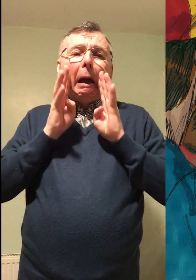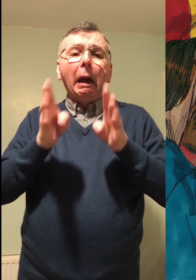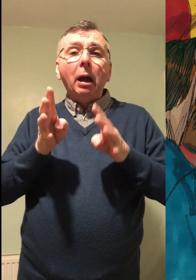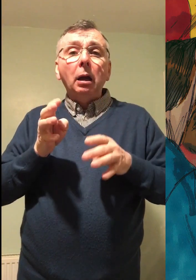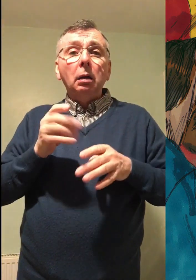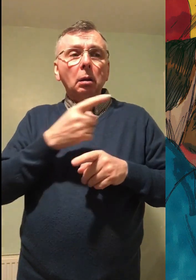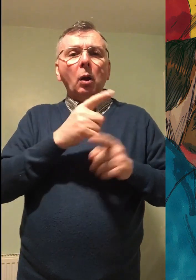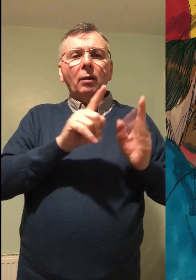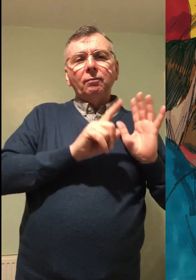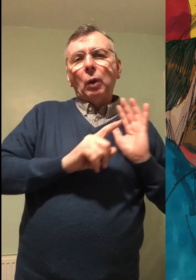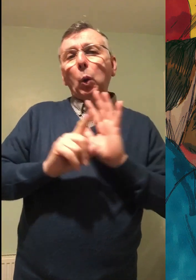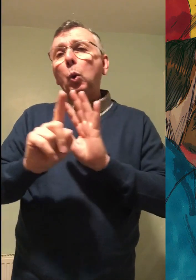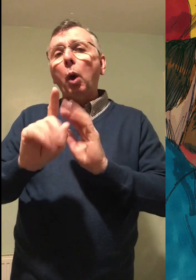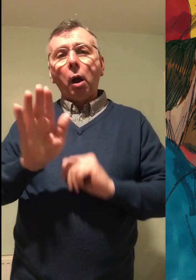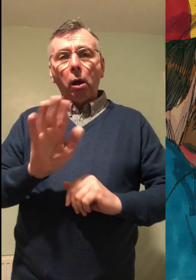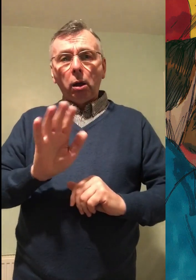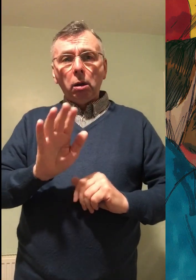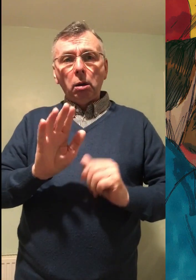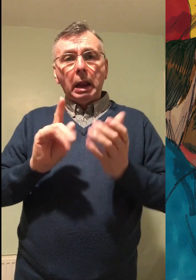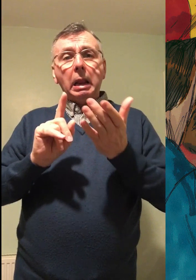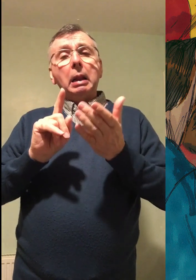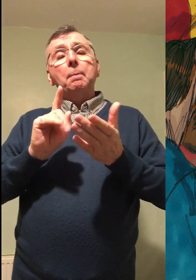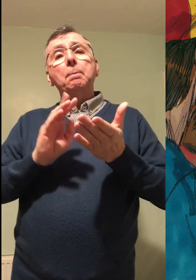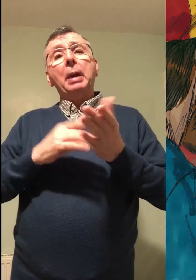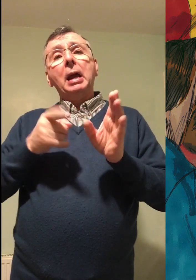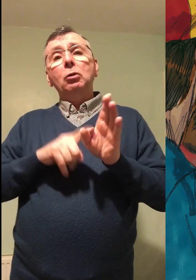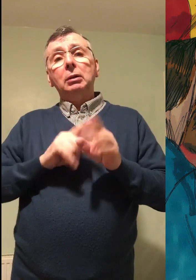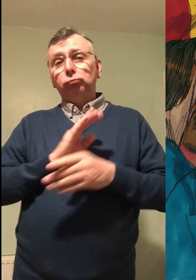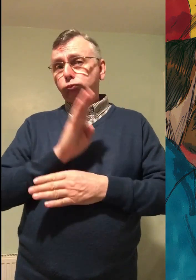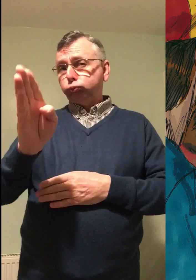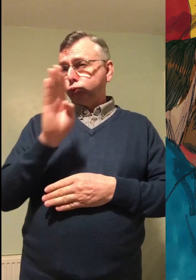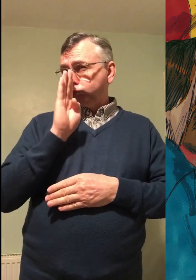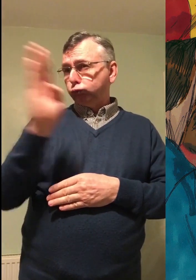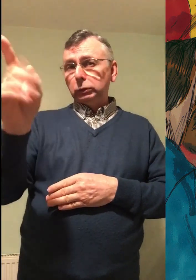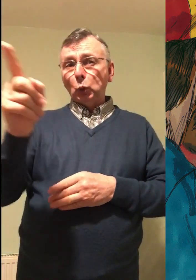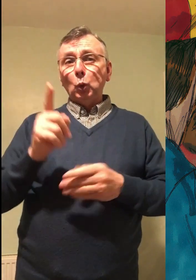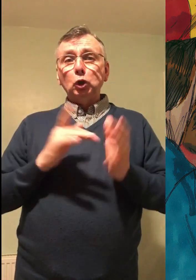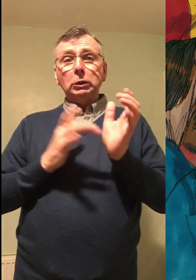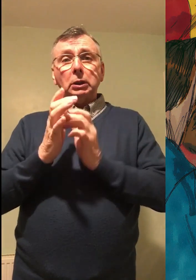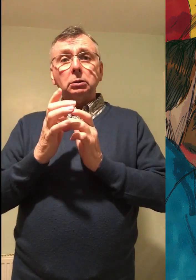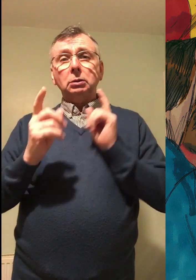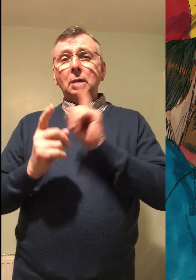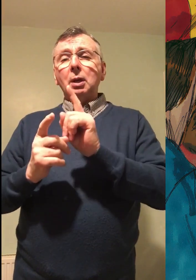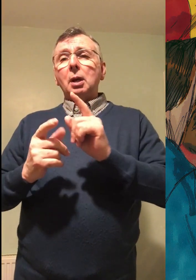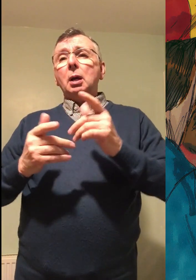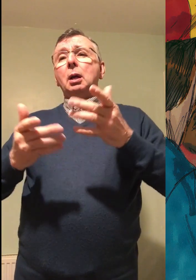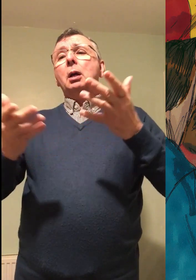Martha had met him. When the Jews who had been with Mary in the house, comforting her,